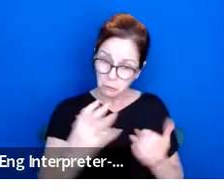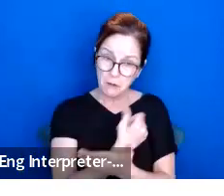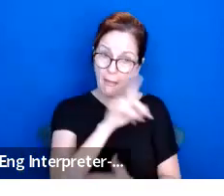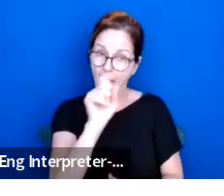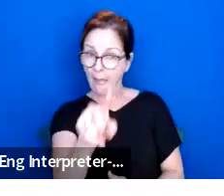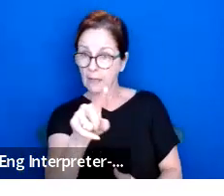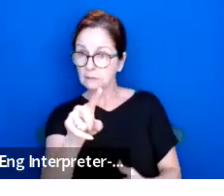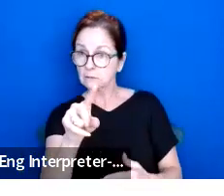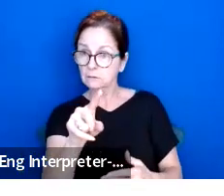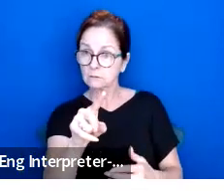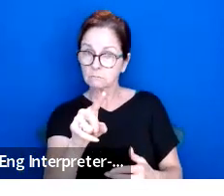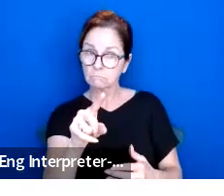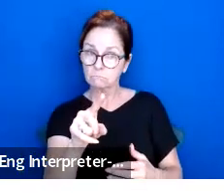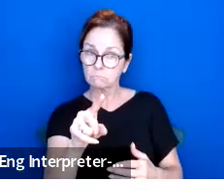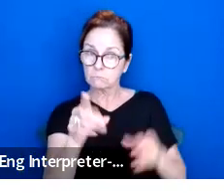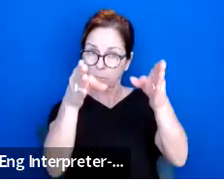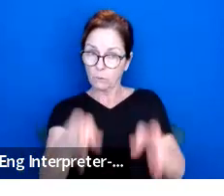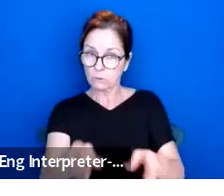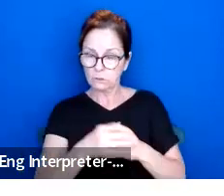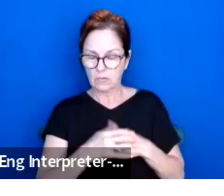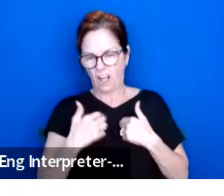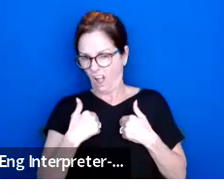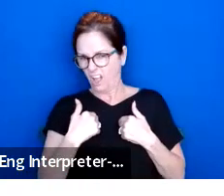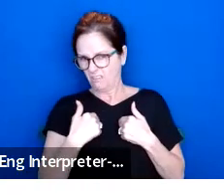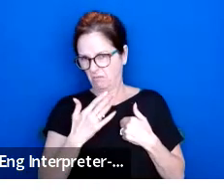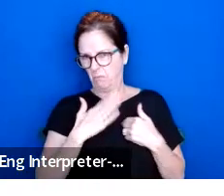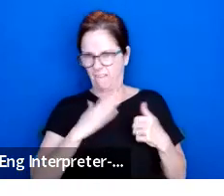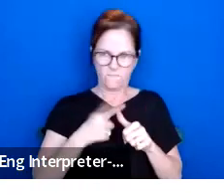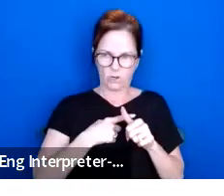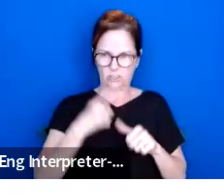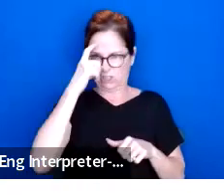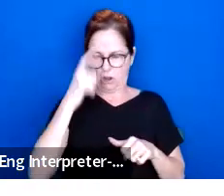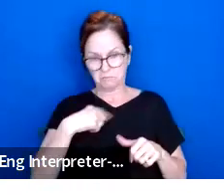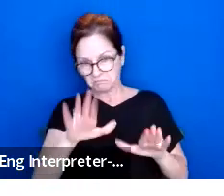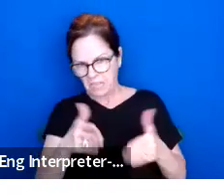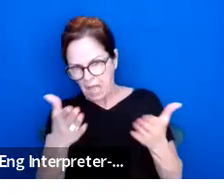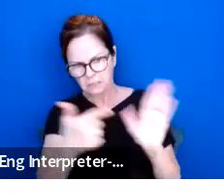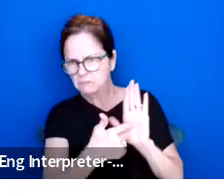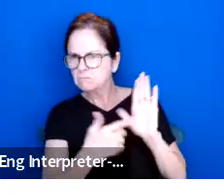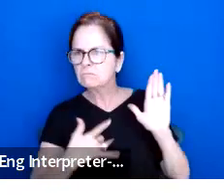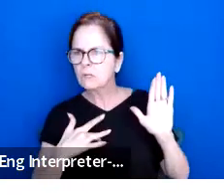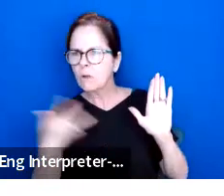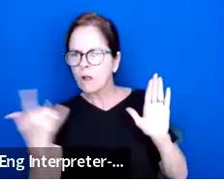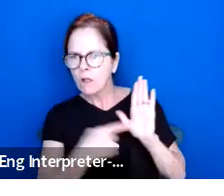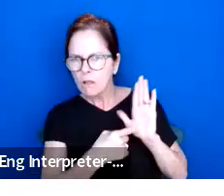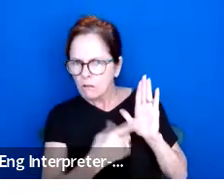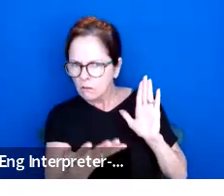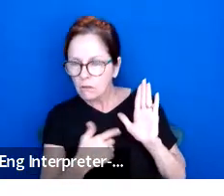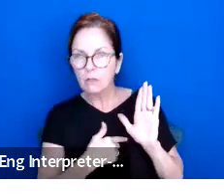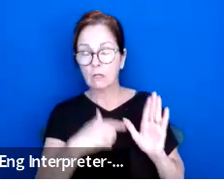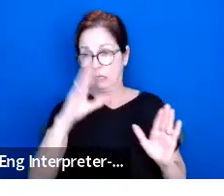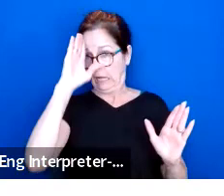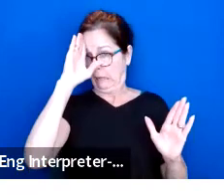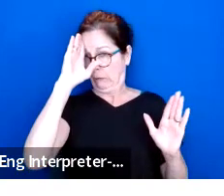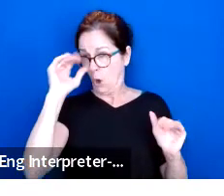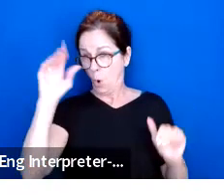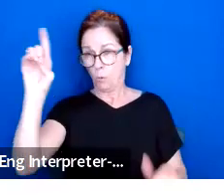I mean, you. You could ask about that. I would say that's the first thing I would do.